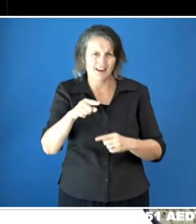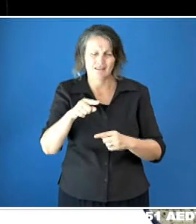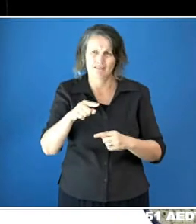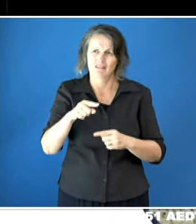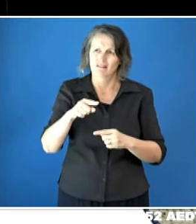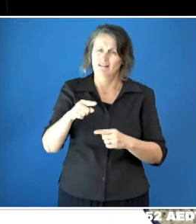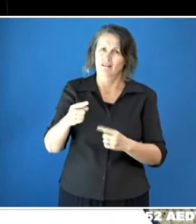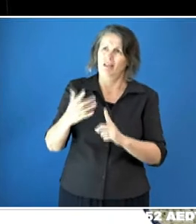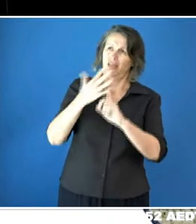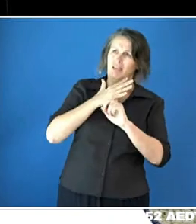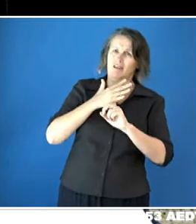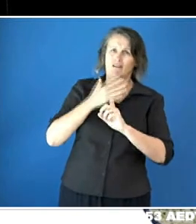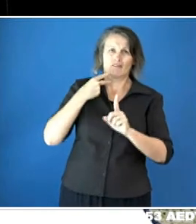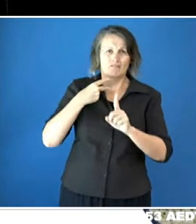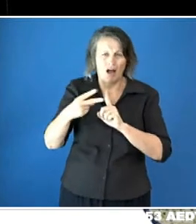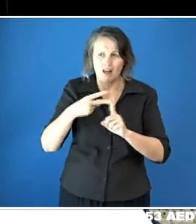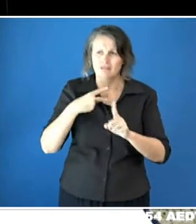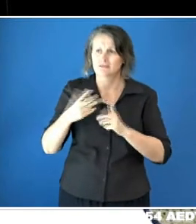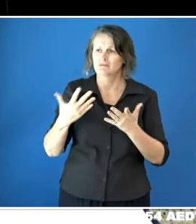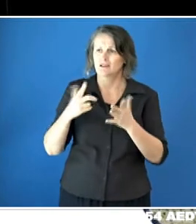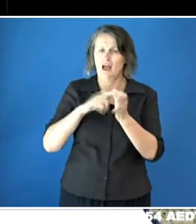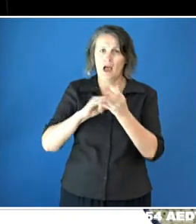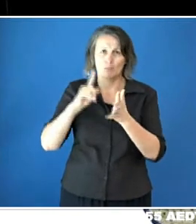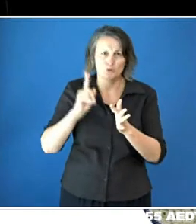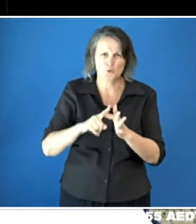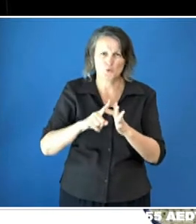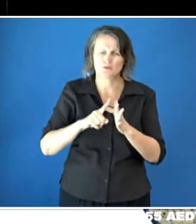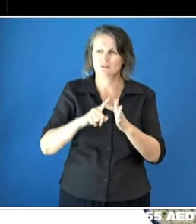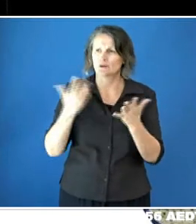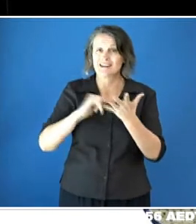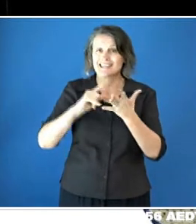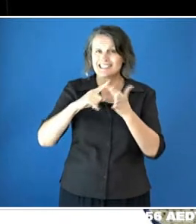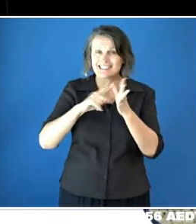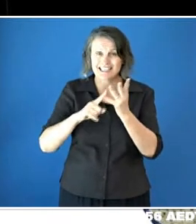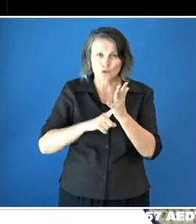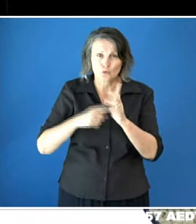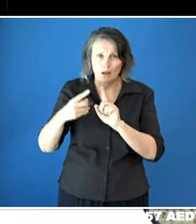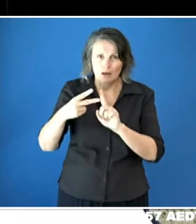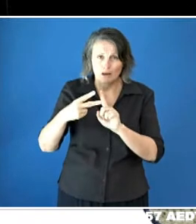families or sexual abuse, you need a strong punishment, so the community says this is not